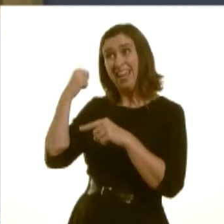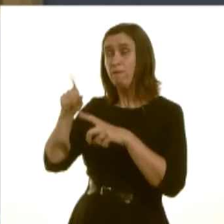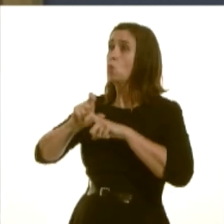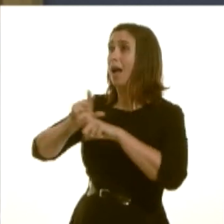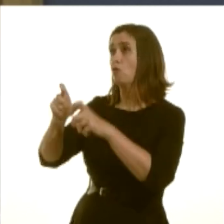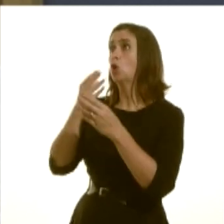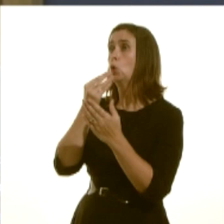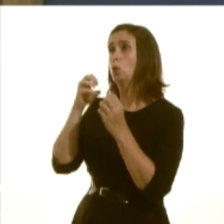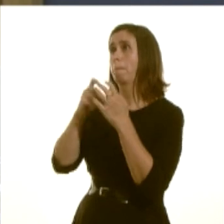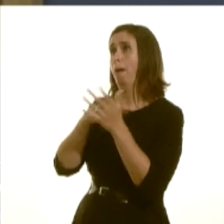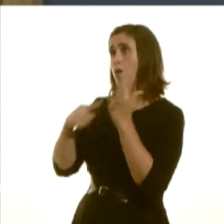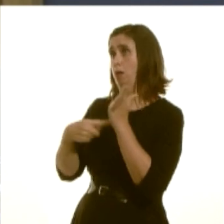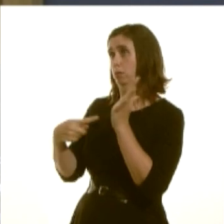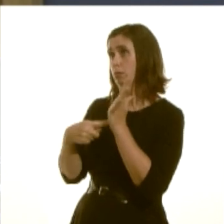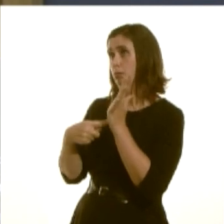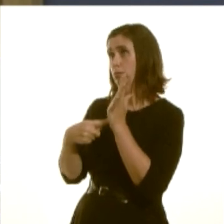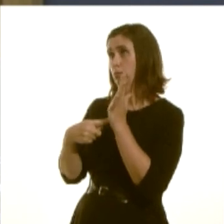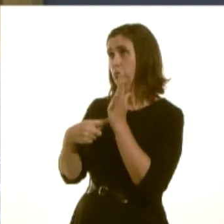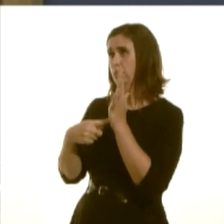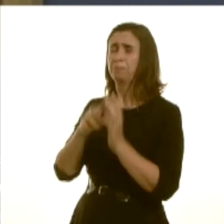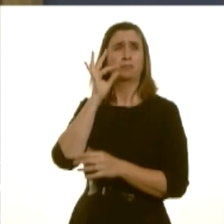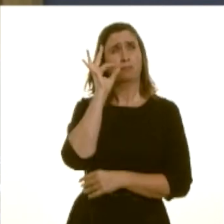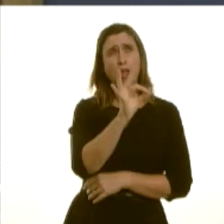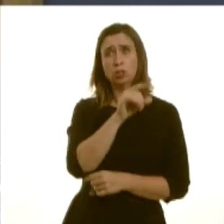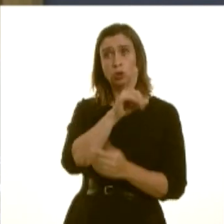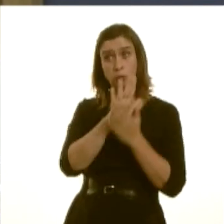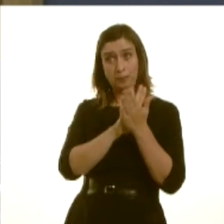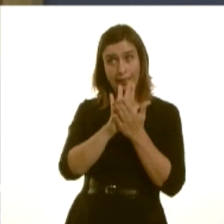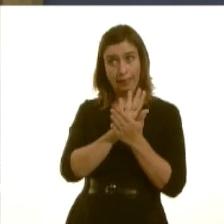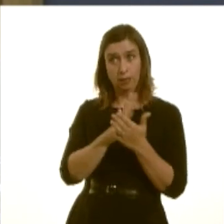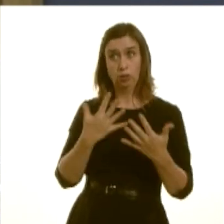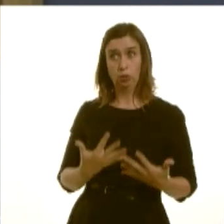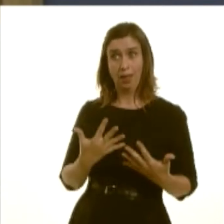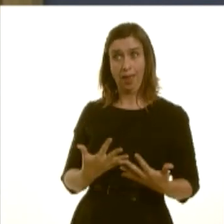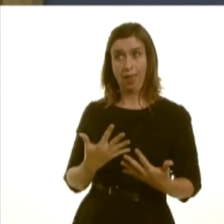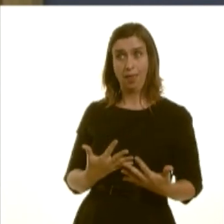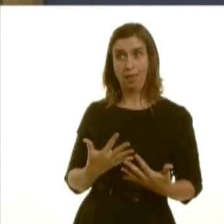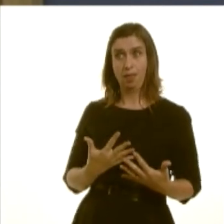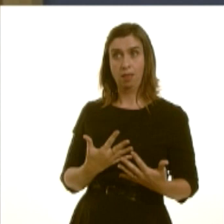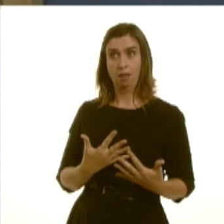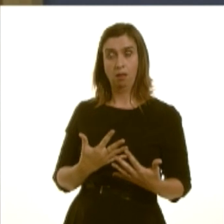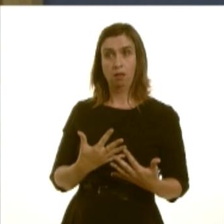were fixed. Is the First Minister suggesting today that this announcement is not the whole